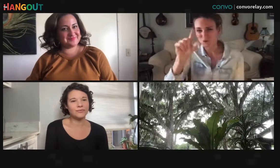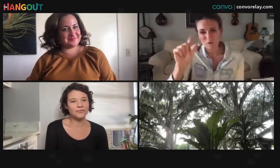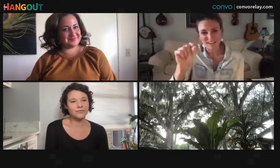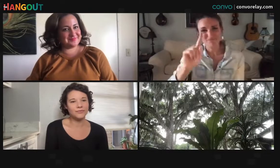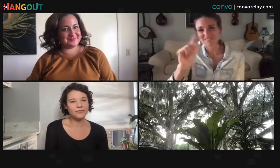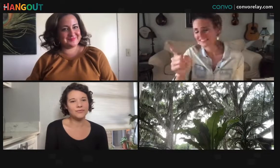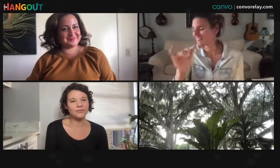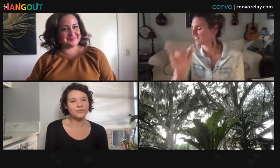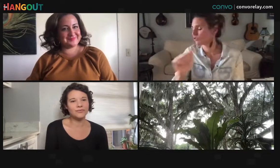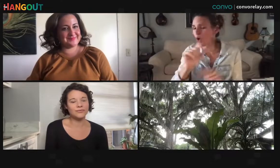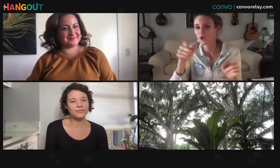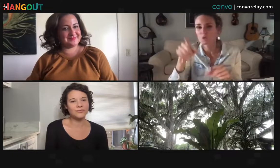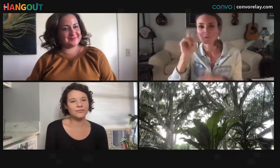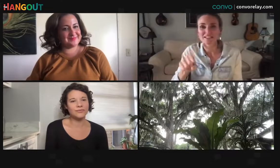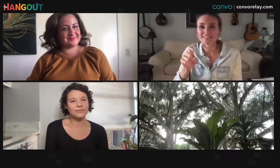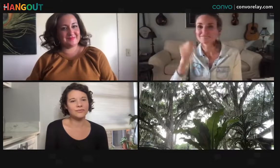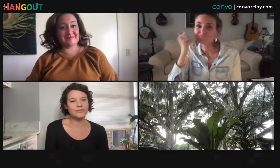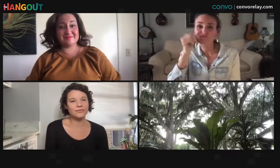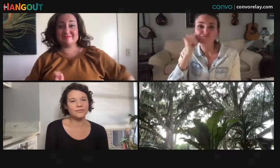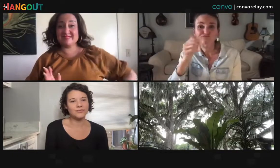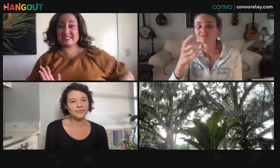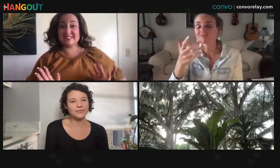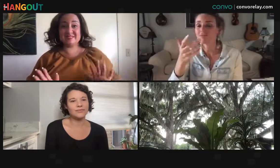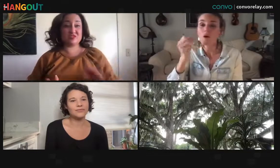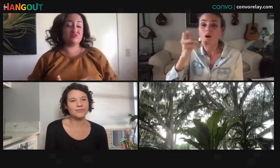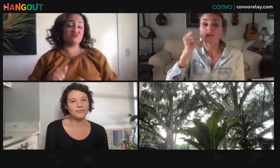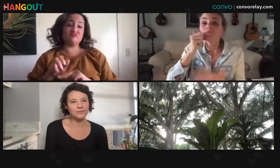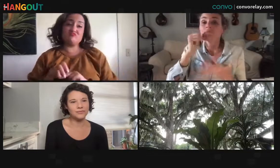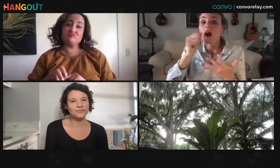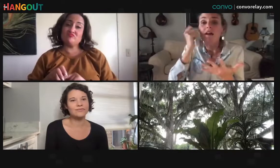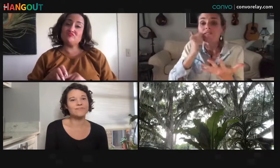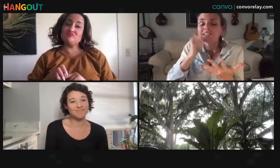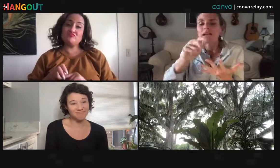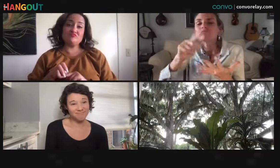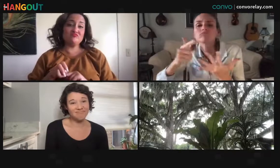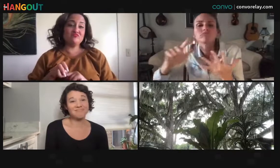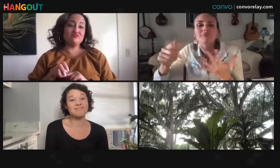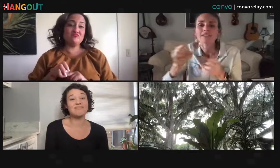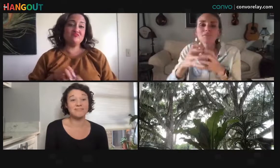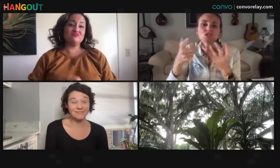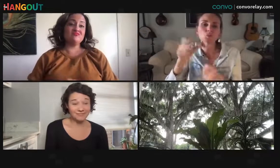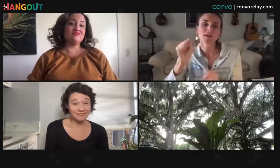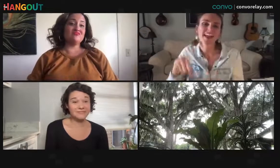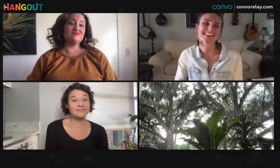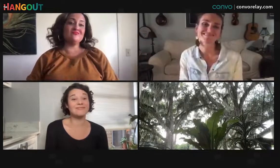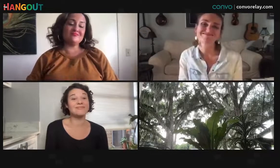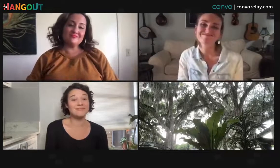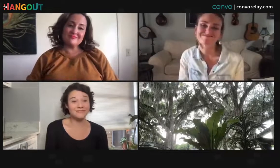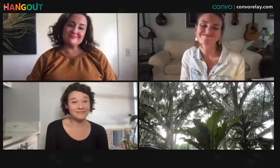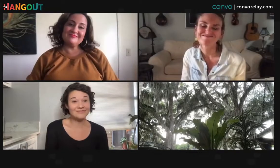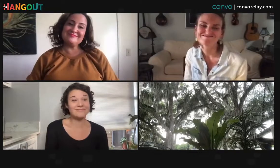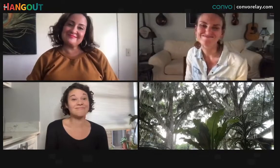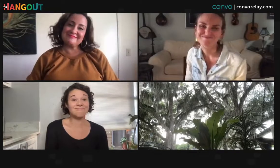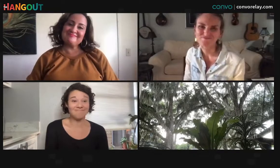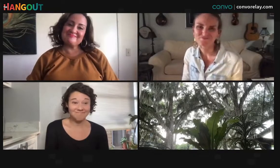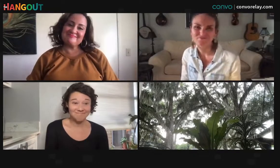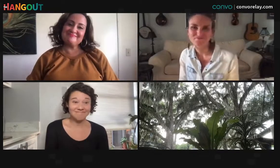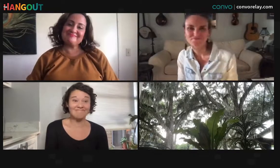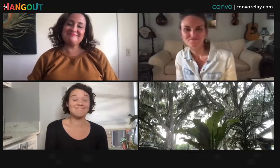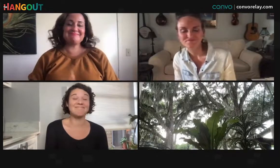it where you sit for 20 minutes and that's all you need to do you can do that on a daily basis or every other day just as much as you can